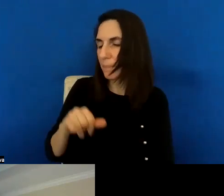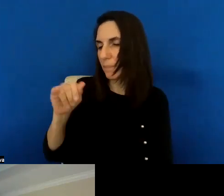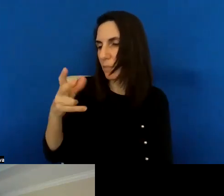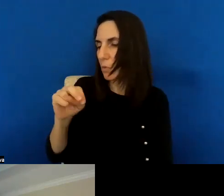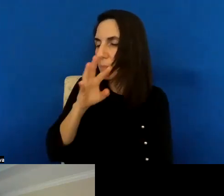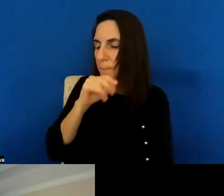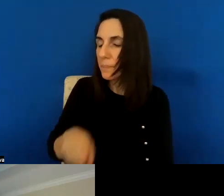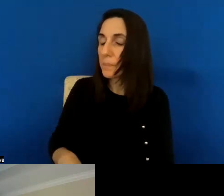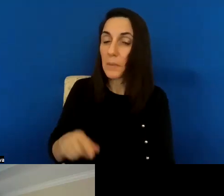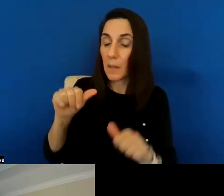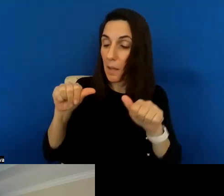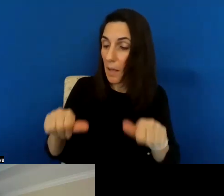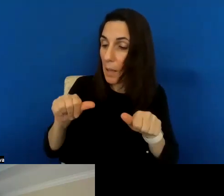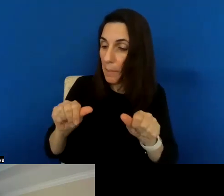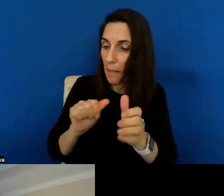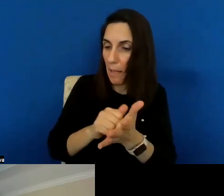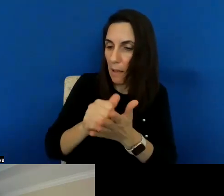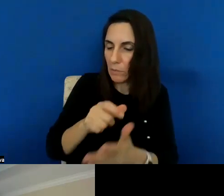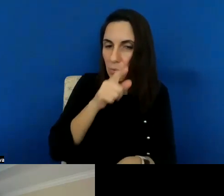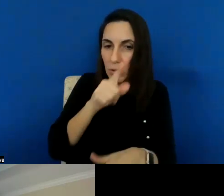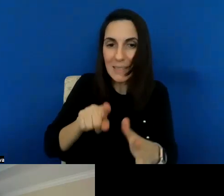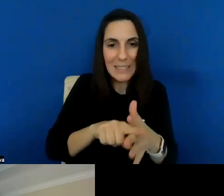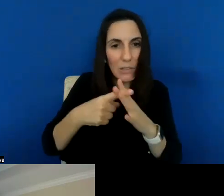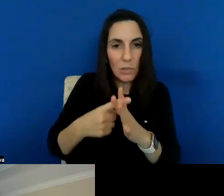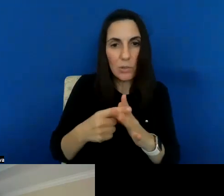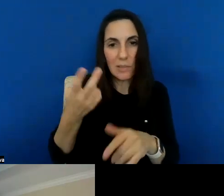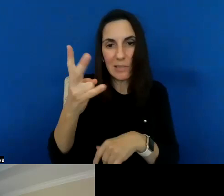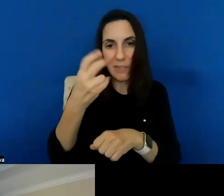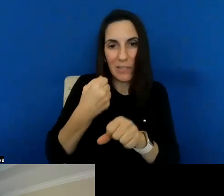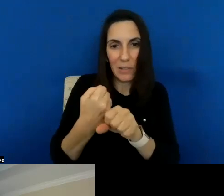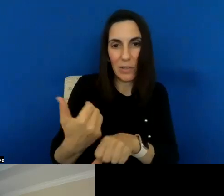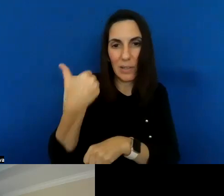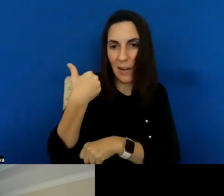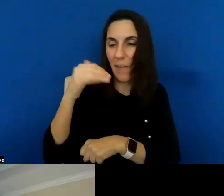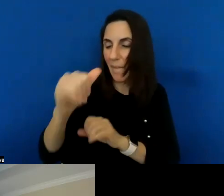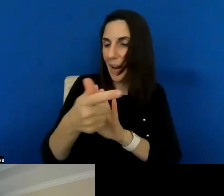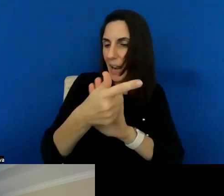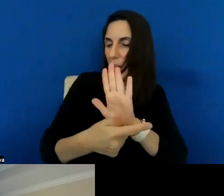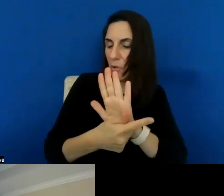accounts really started 17 years ago, when the piece of legislation was first put out